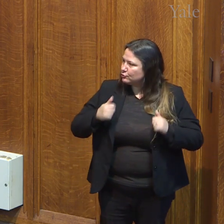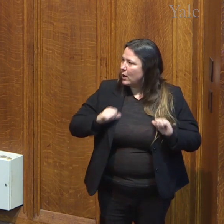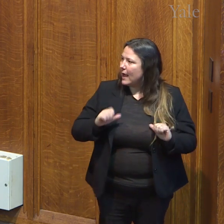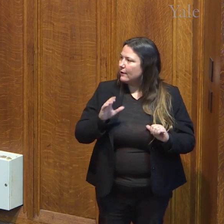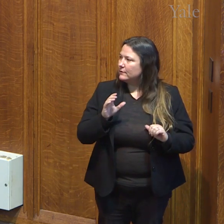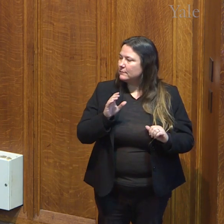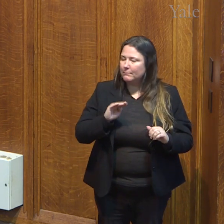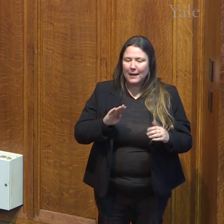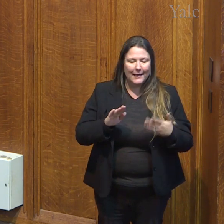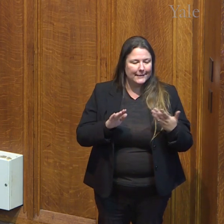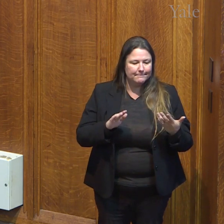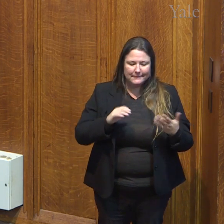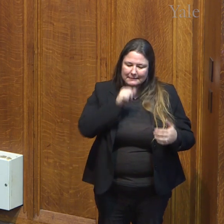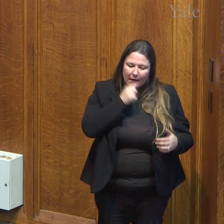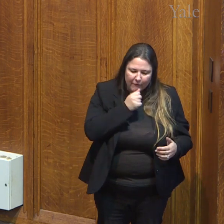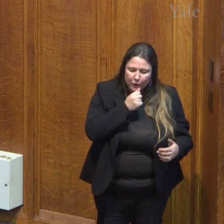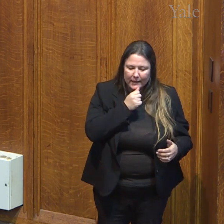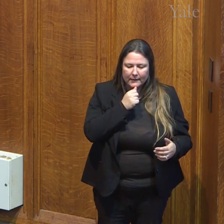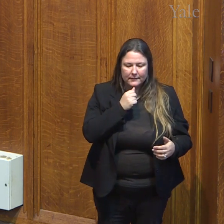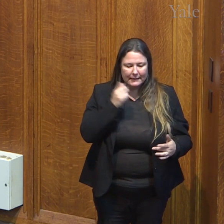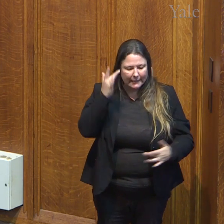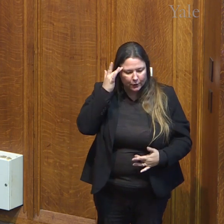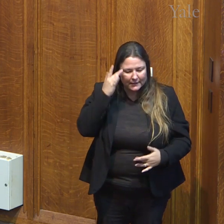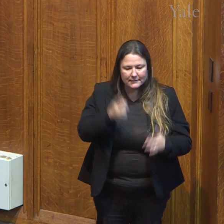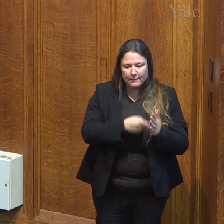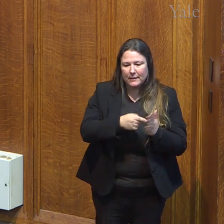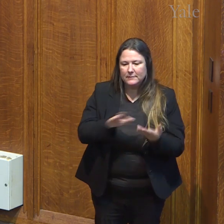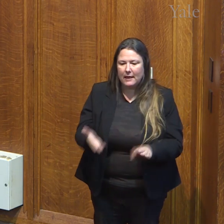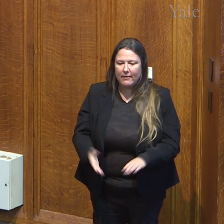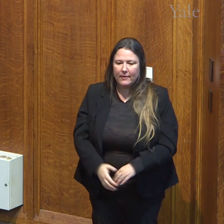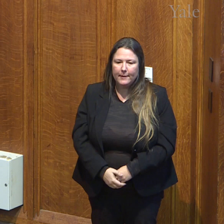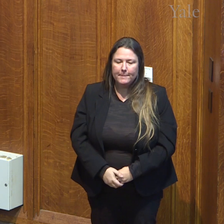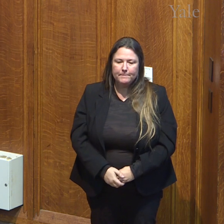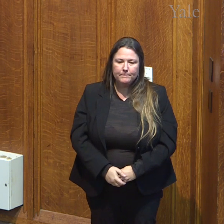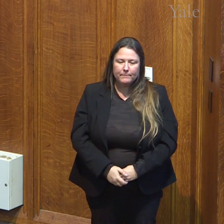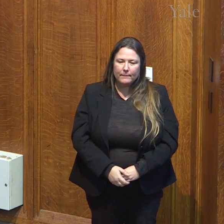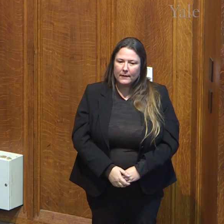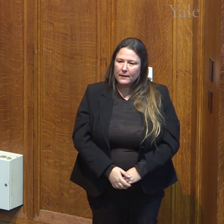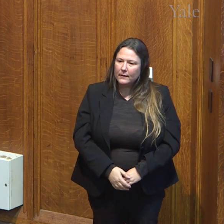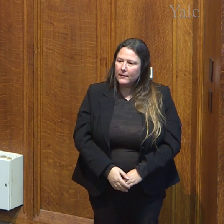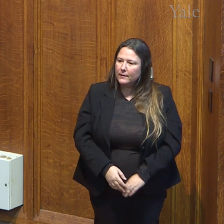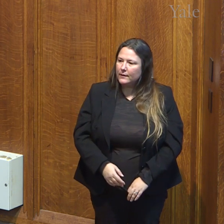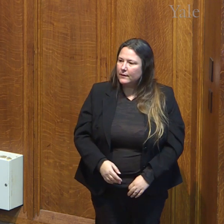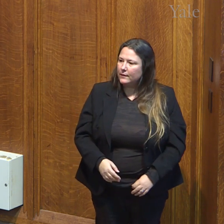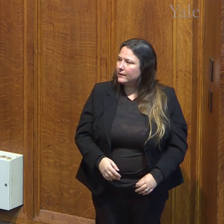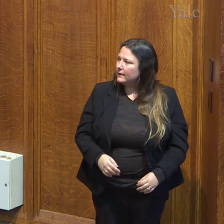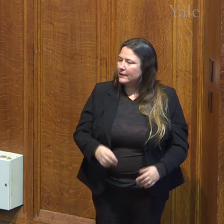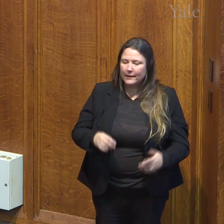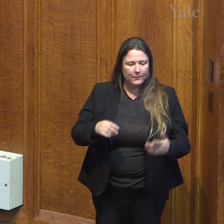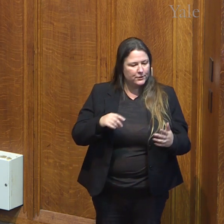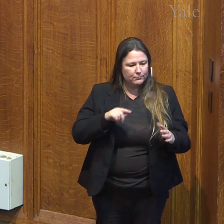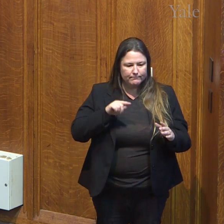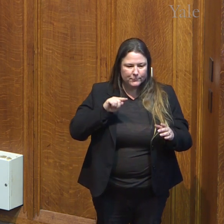suffering, illness, and sometimes the death. The premise was that drilling, cutting, fracturing,